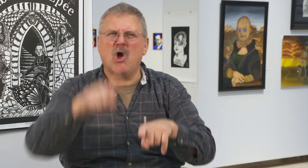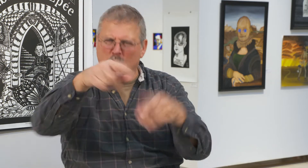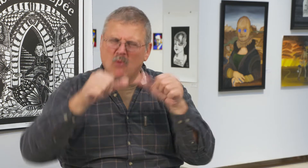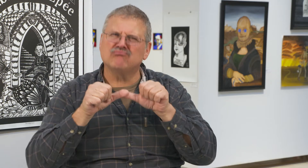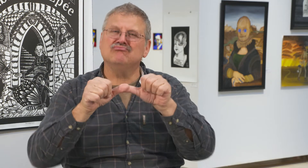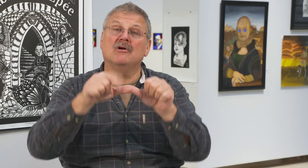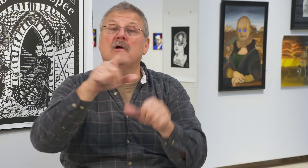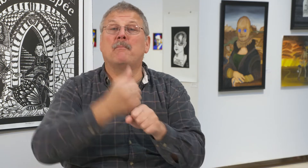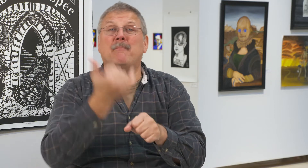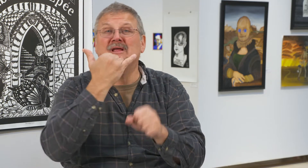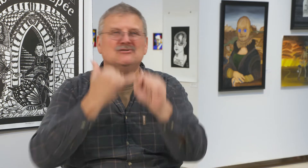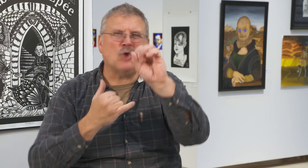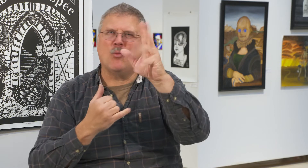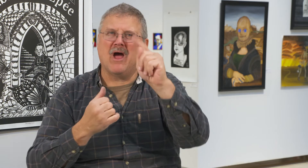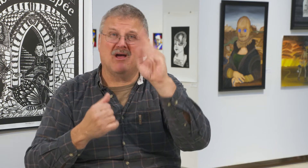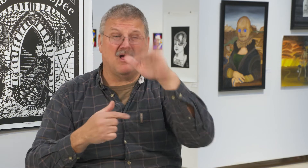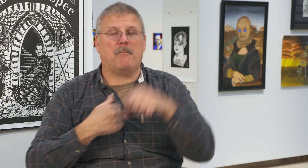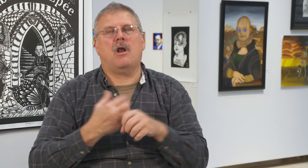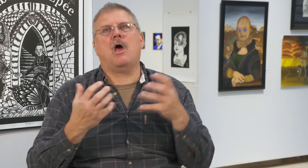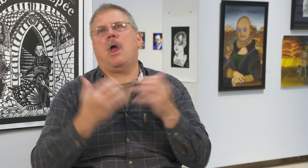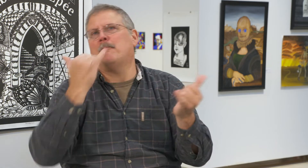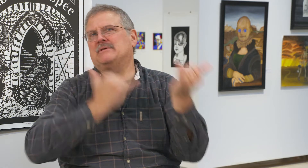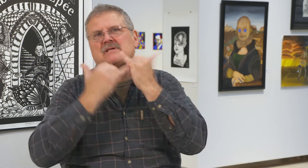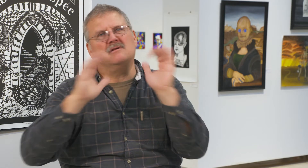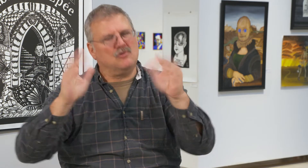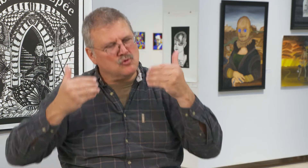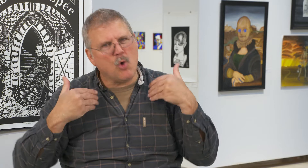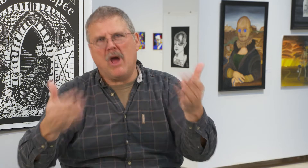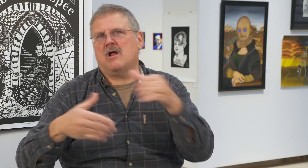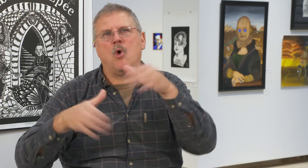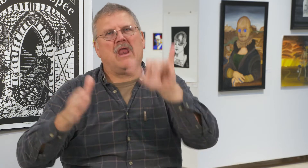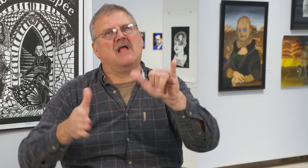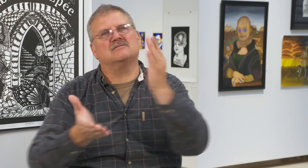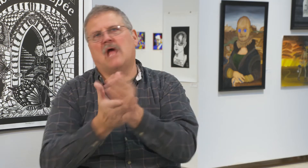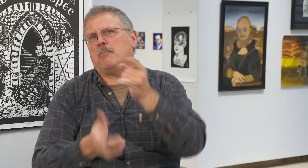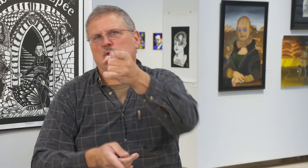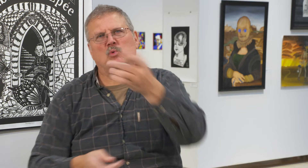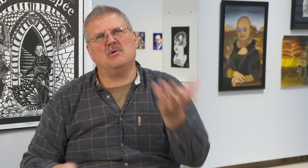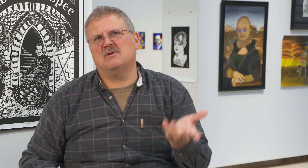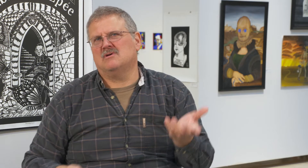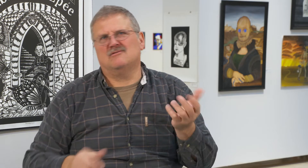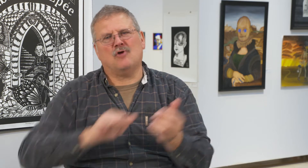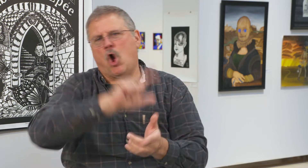Don't give up. Keep making art. If you make a mistake, so what? I've made a lot of mistakes. Just keep going.